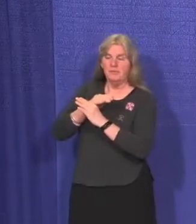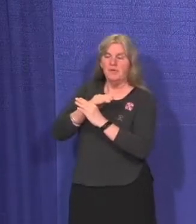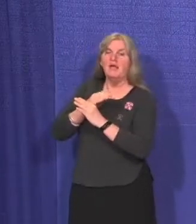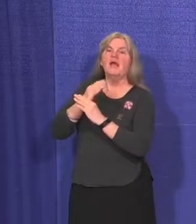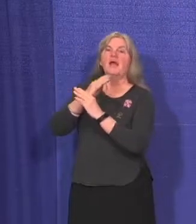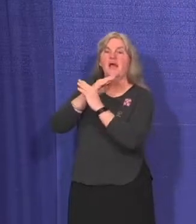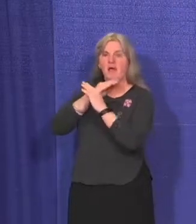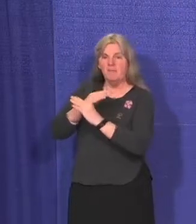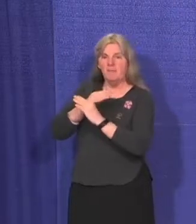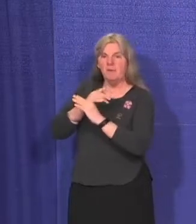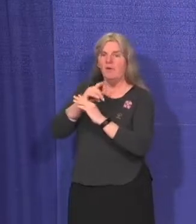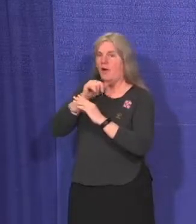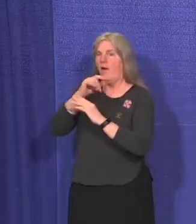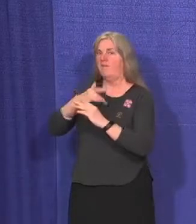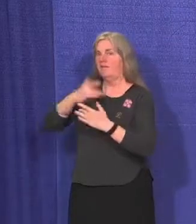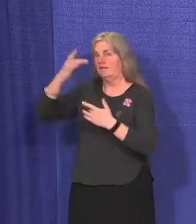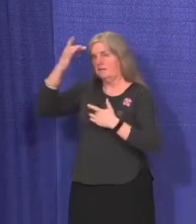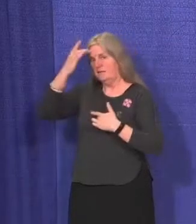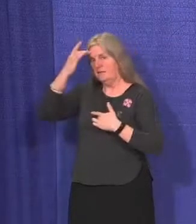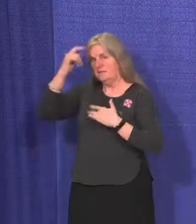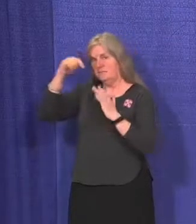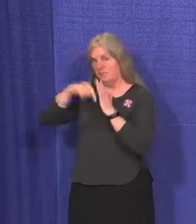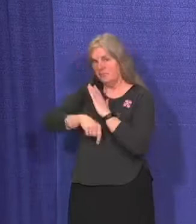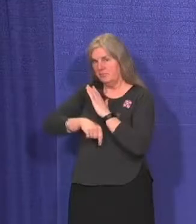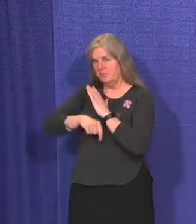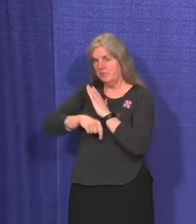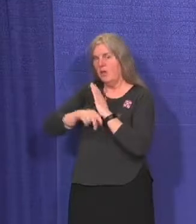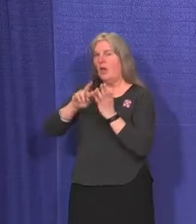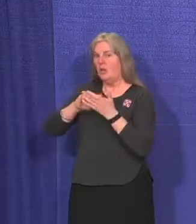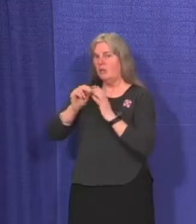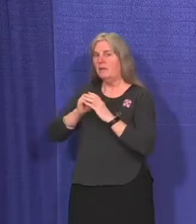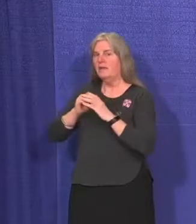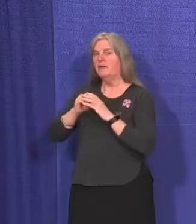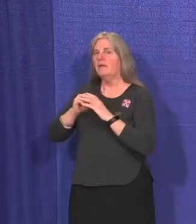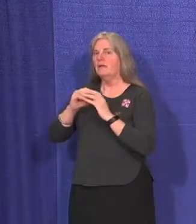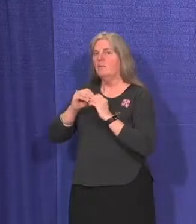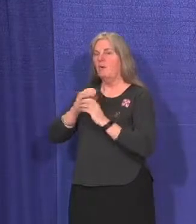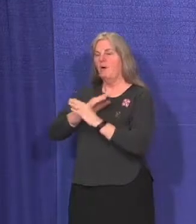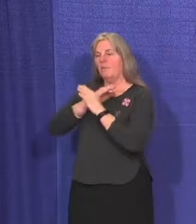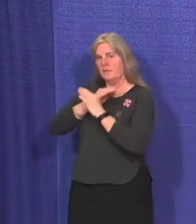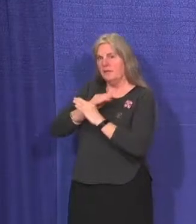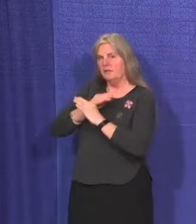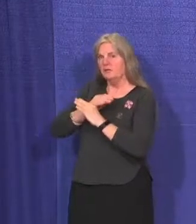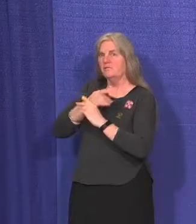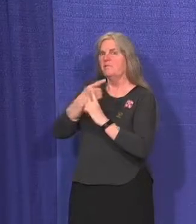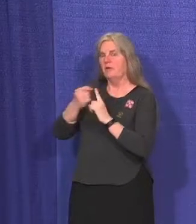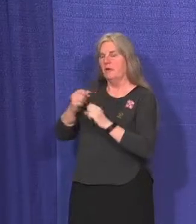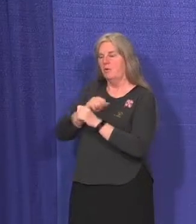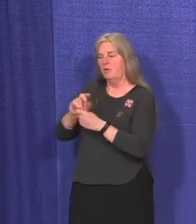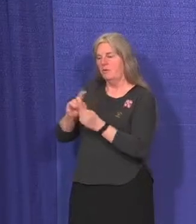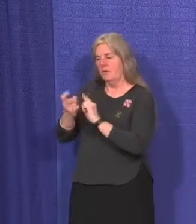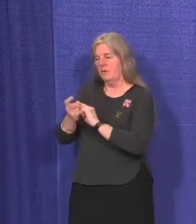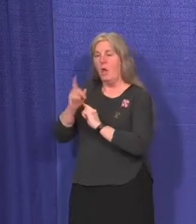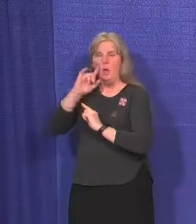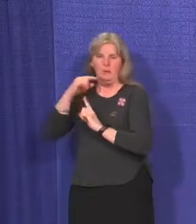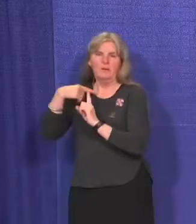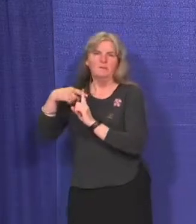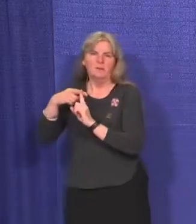the Pfizer and mRNA vaccines for high protection.